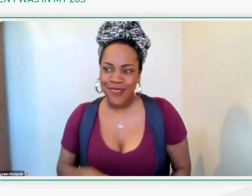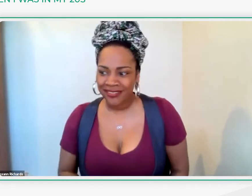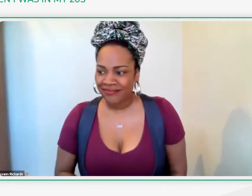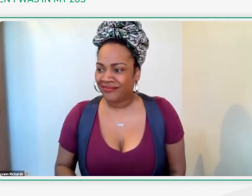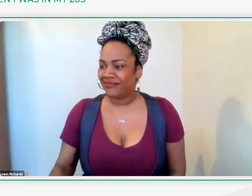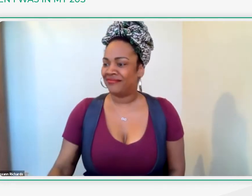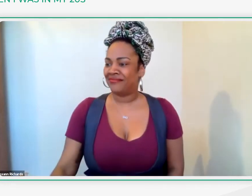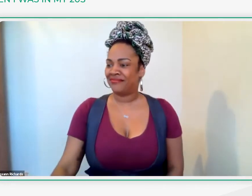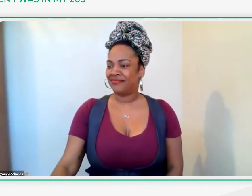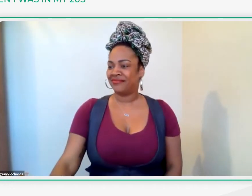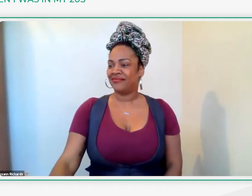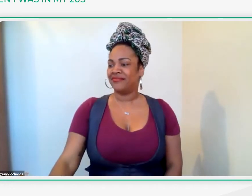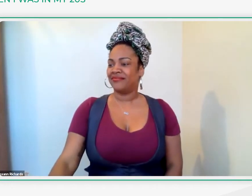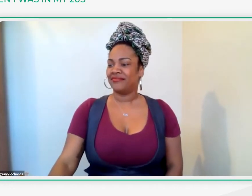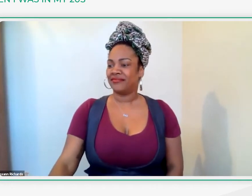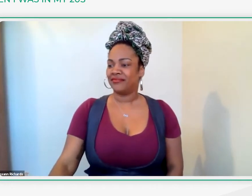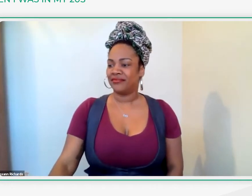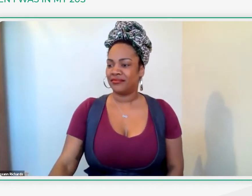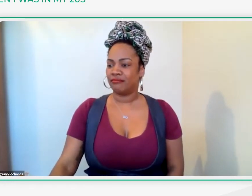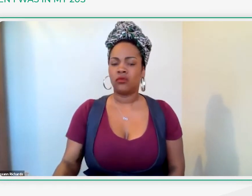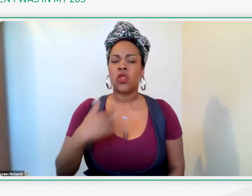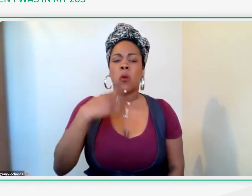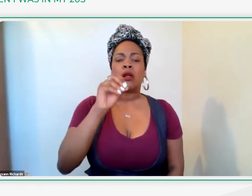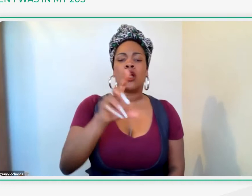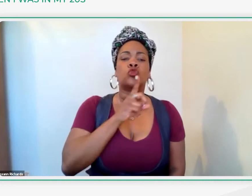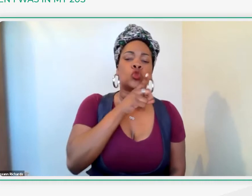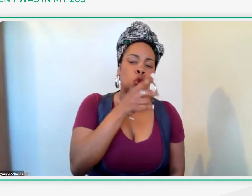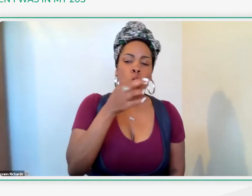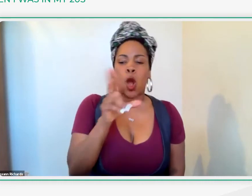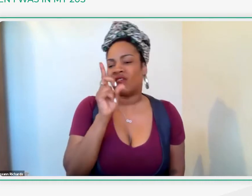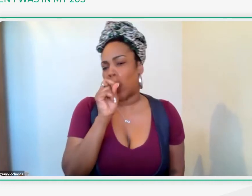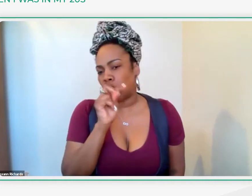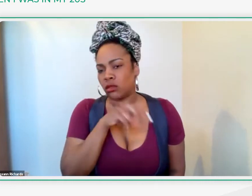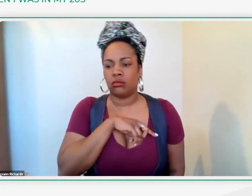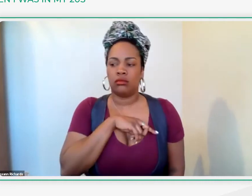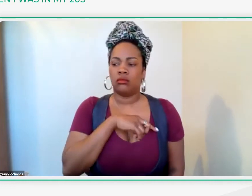Please type this into the chat box, and let's see what you think.